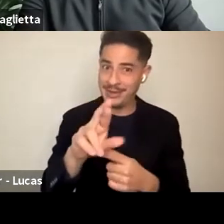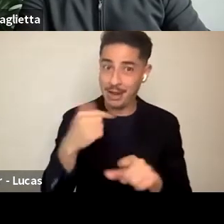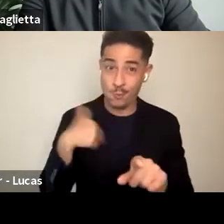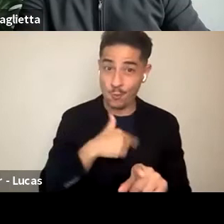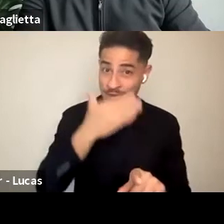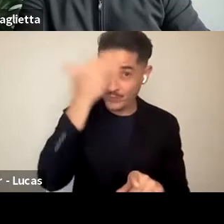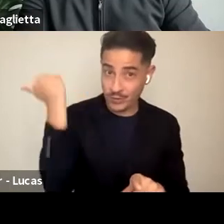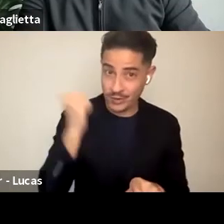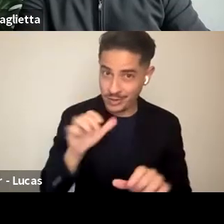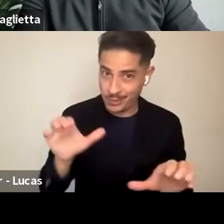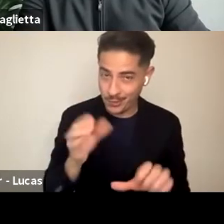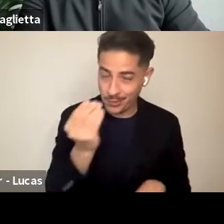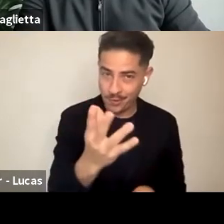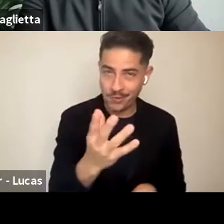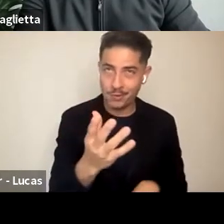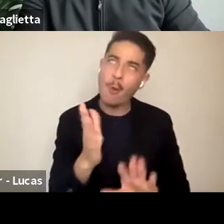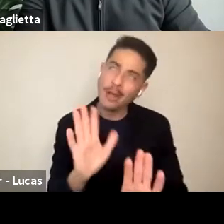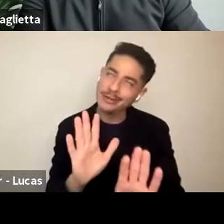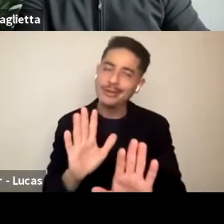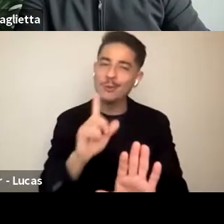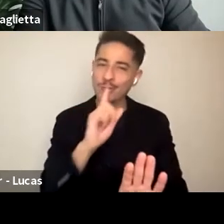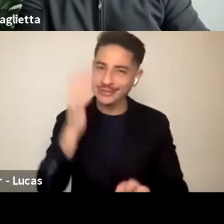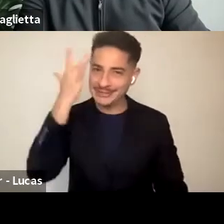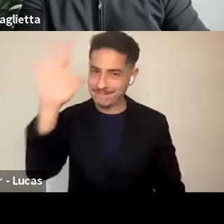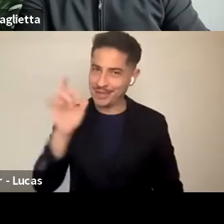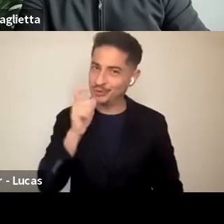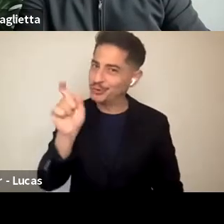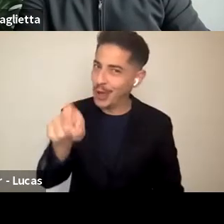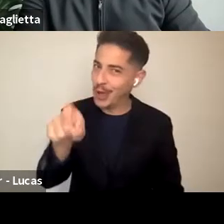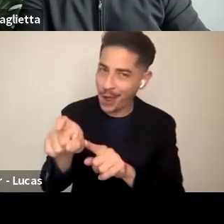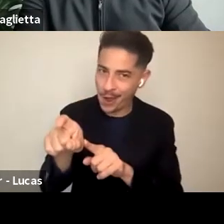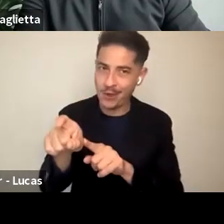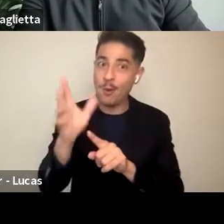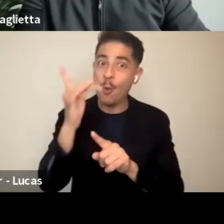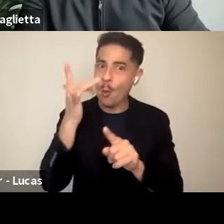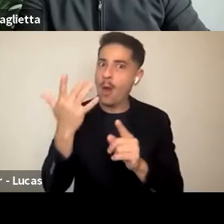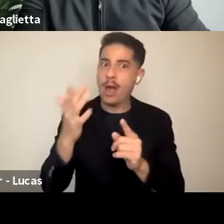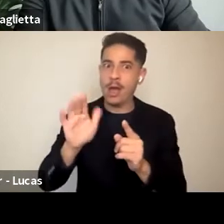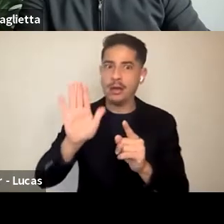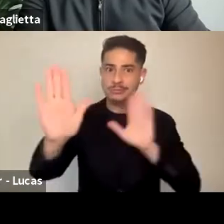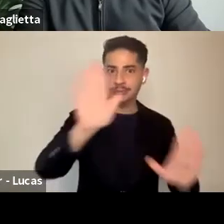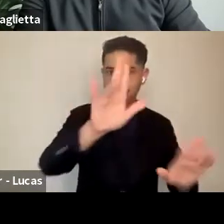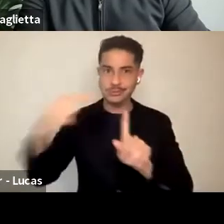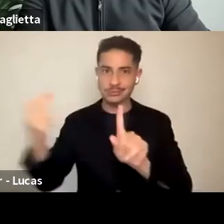I think it was smart to not do because we probably would have had a ton of different answers. We never defined SEO.